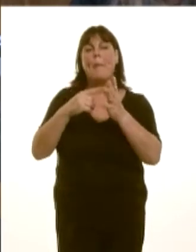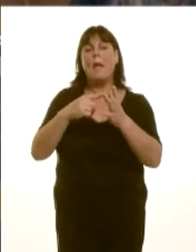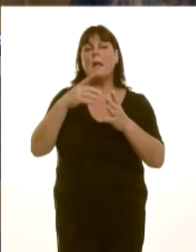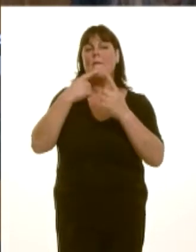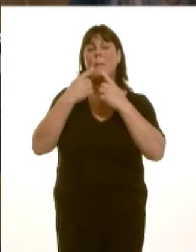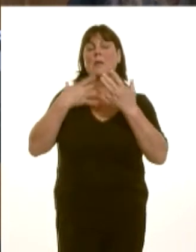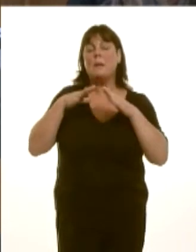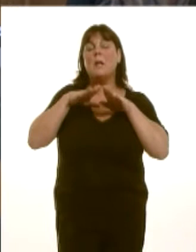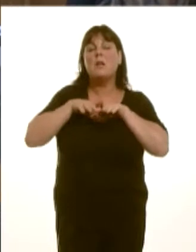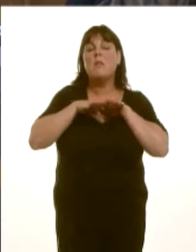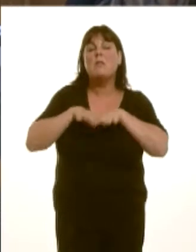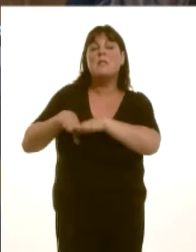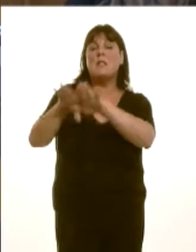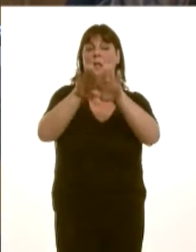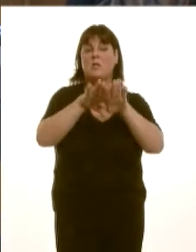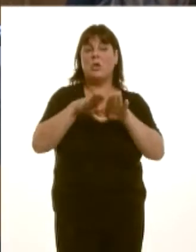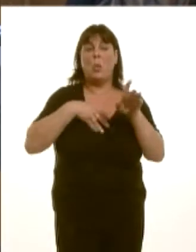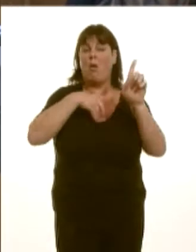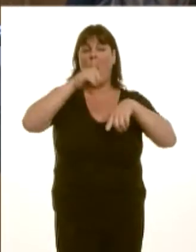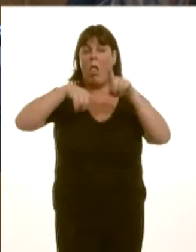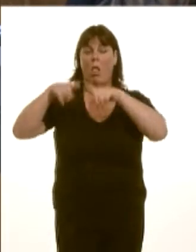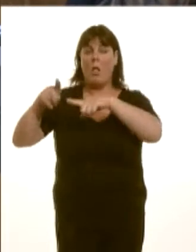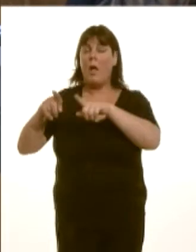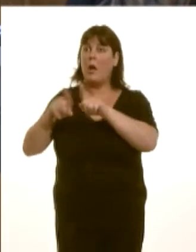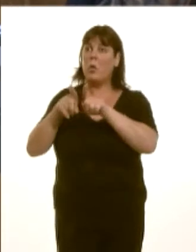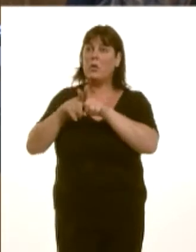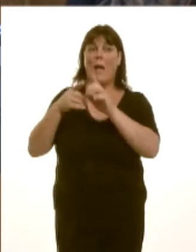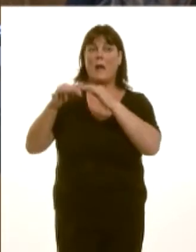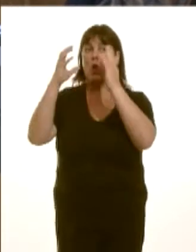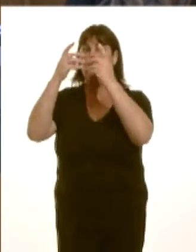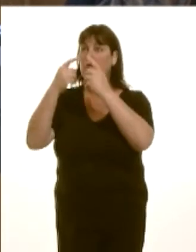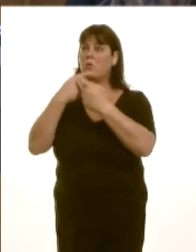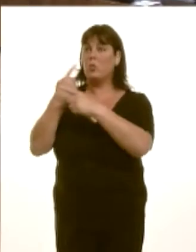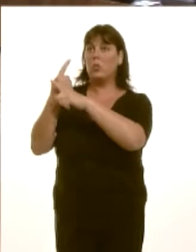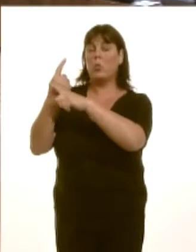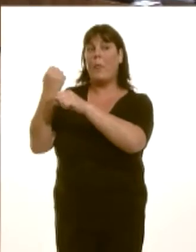concerns, it might want to address those concerns to the Government first, rather than putting them in the media. Andrew R.T.